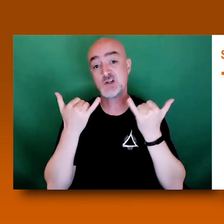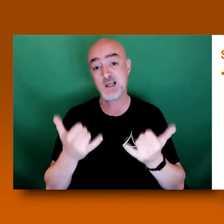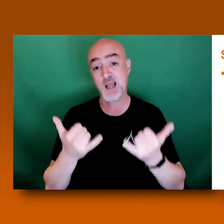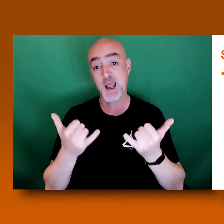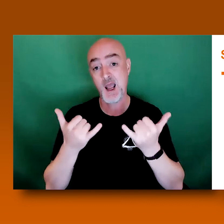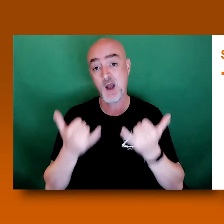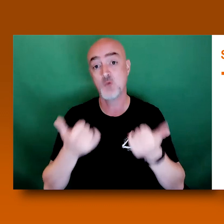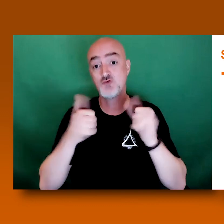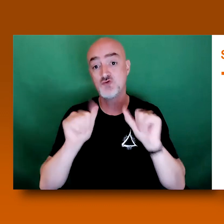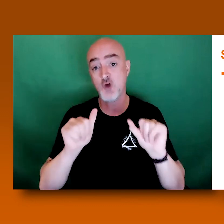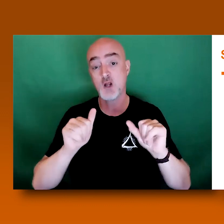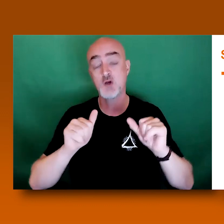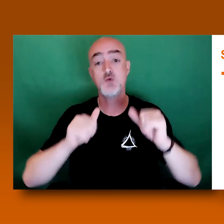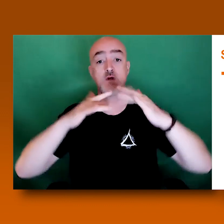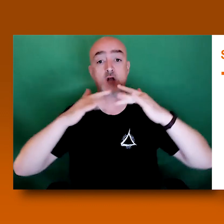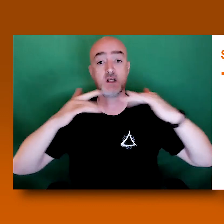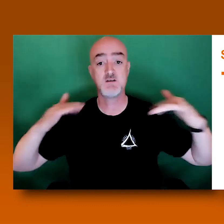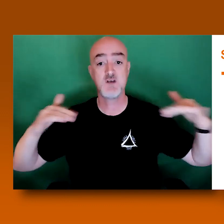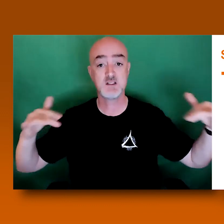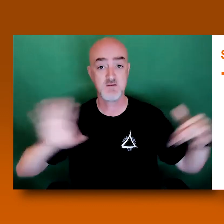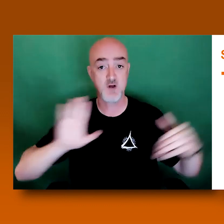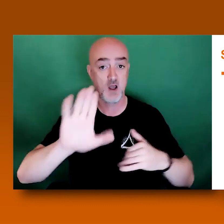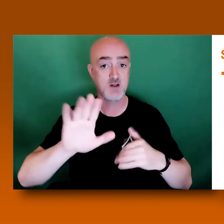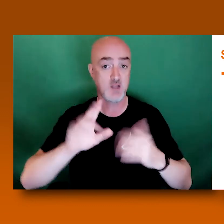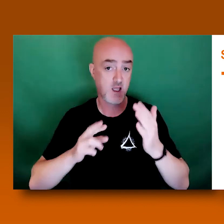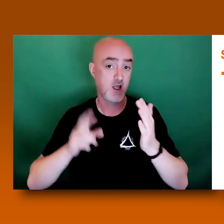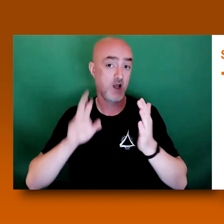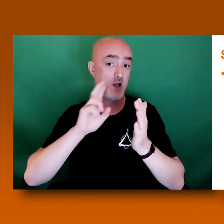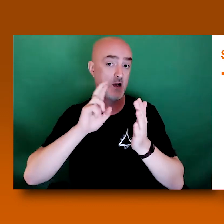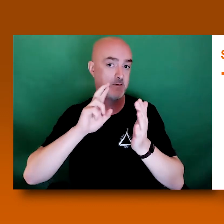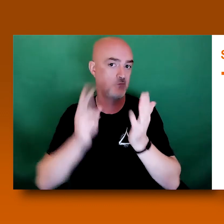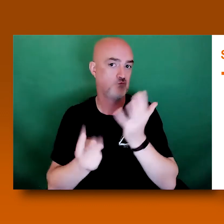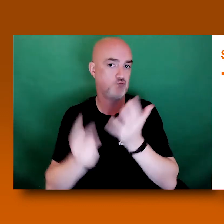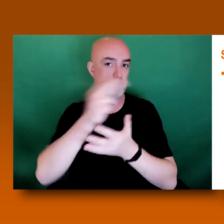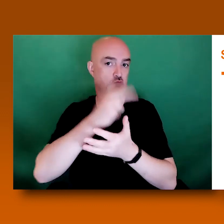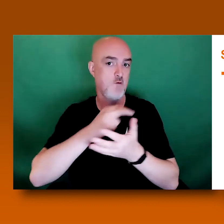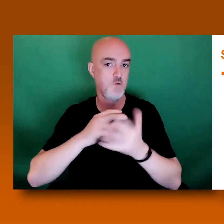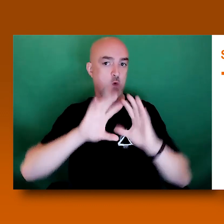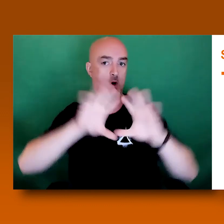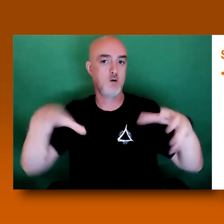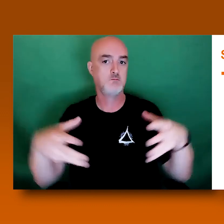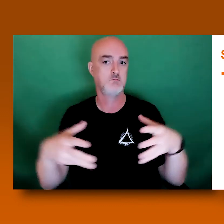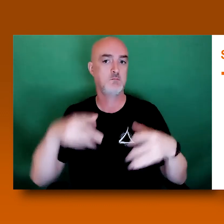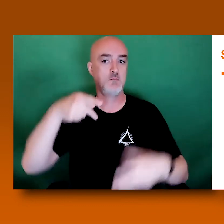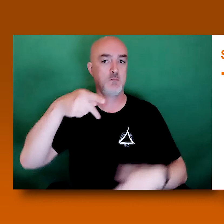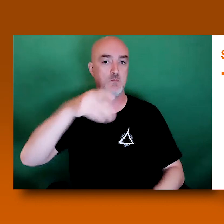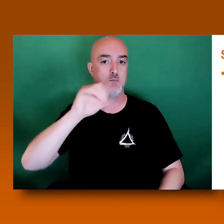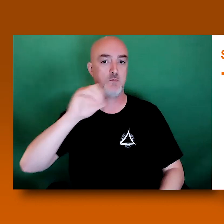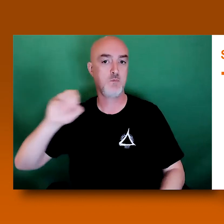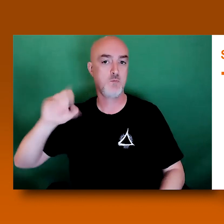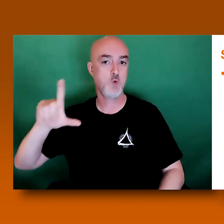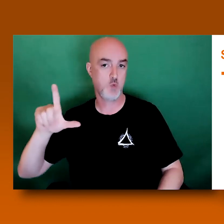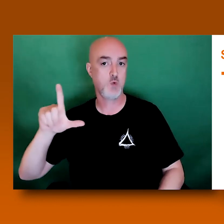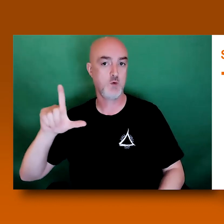NIH currently is trying to diversify their reviewers, their pool of reviewers.